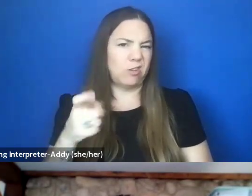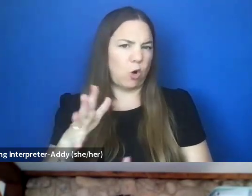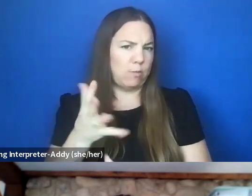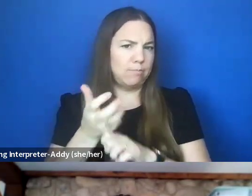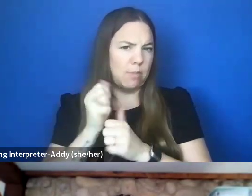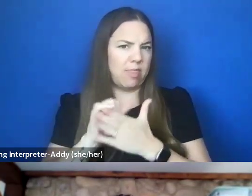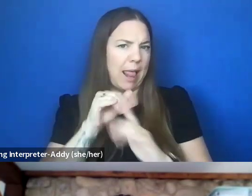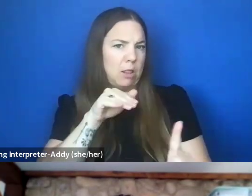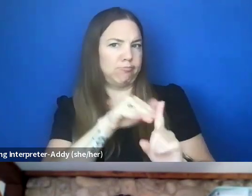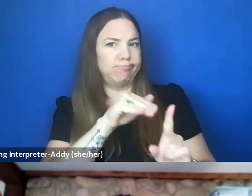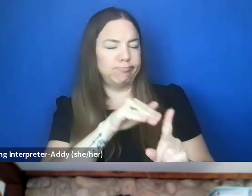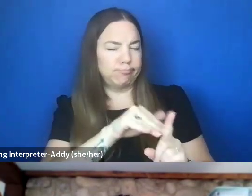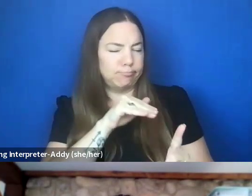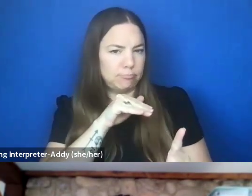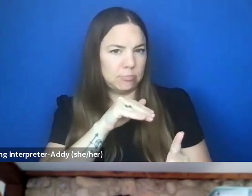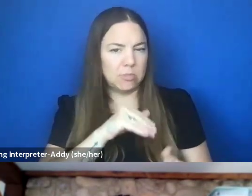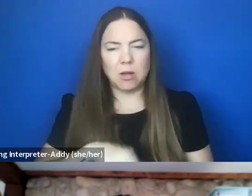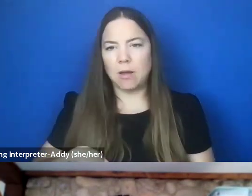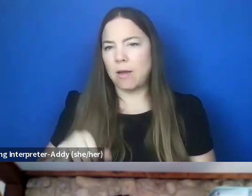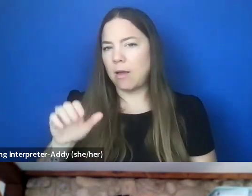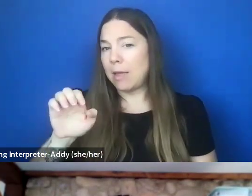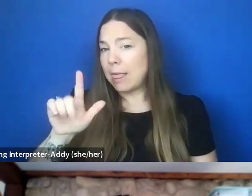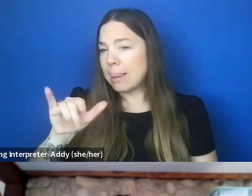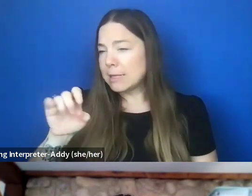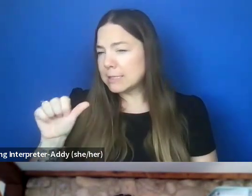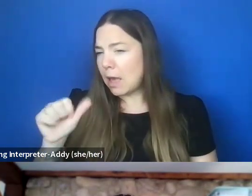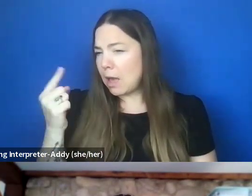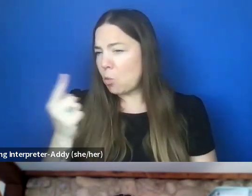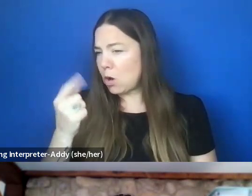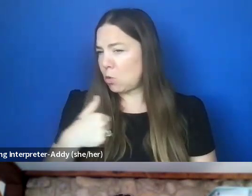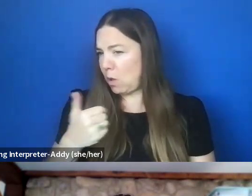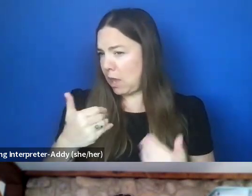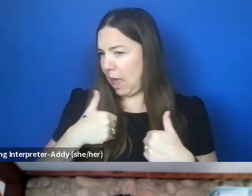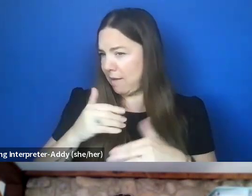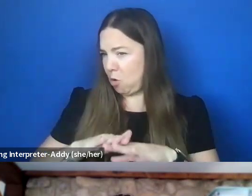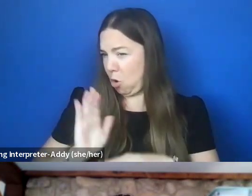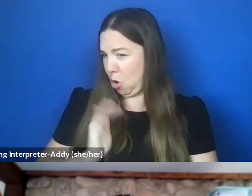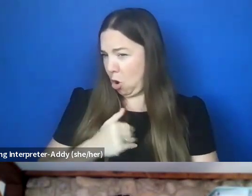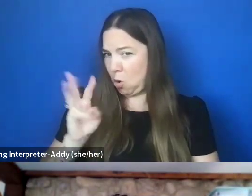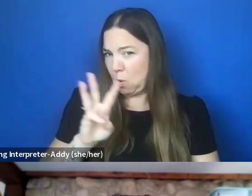Don Dew: I don't know. Alyssa. Don Dew: do we by chance have that on our website? I didn't see it earlier.